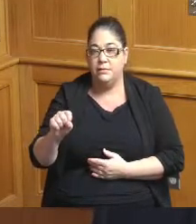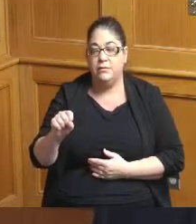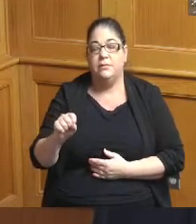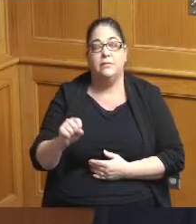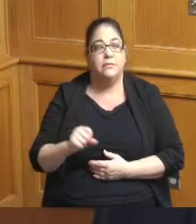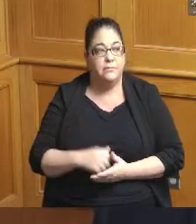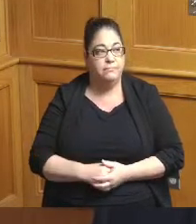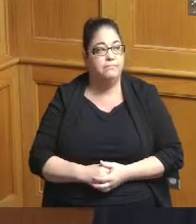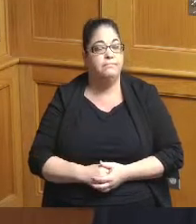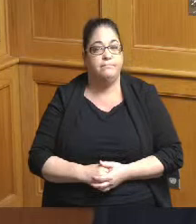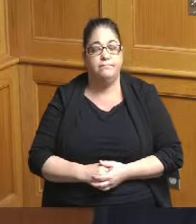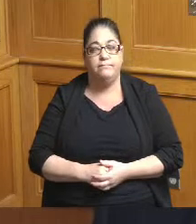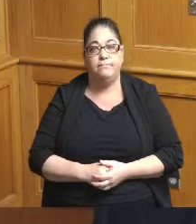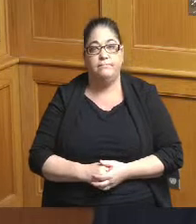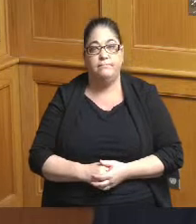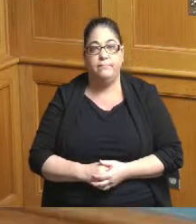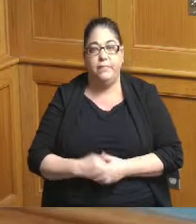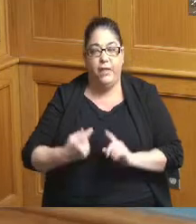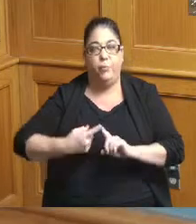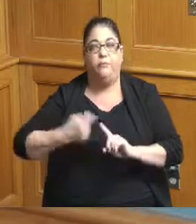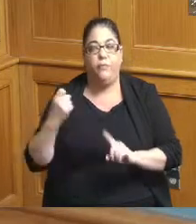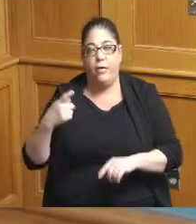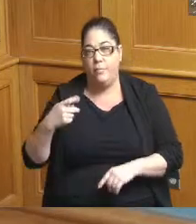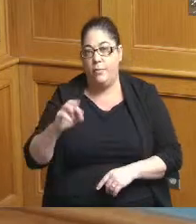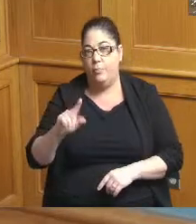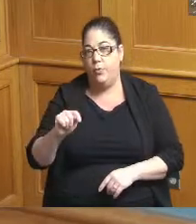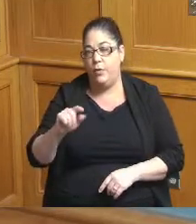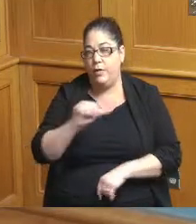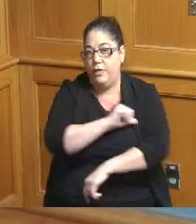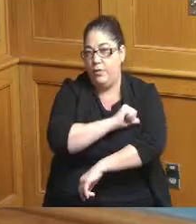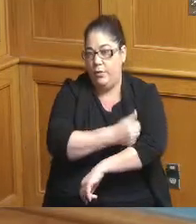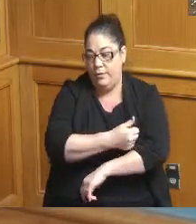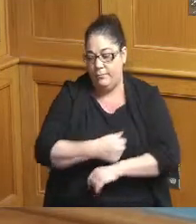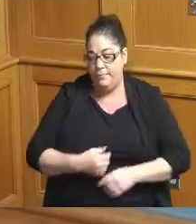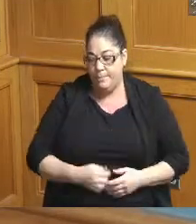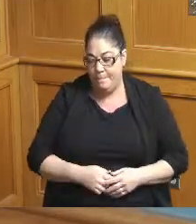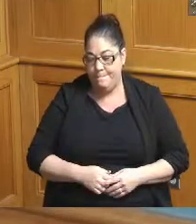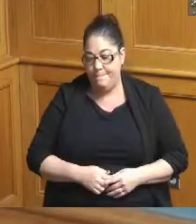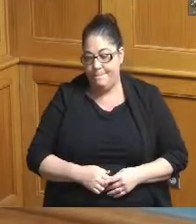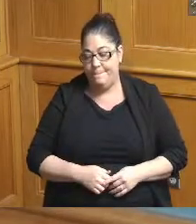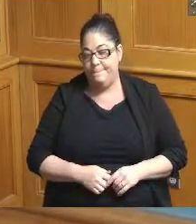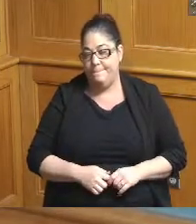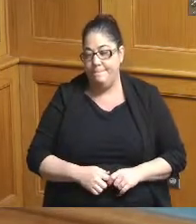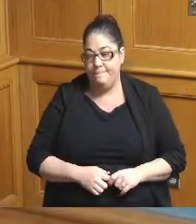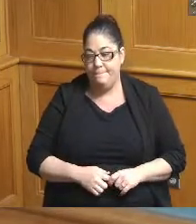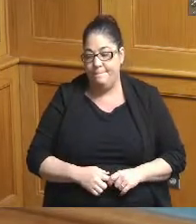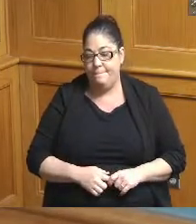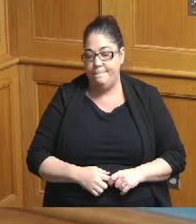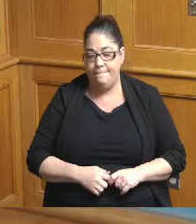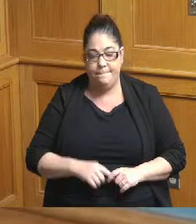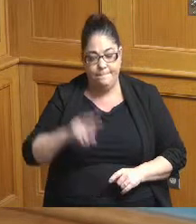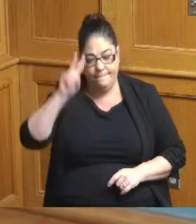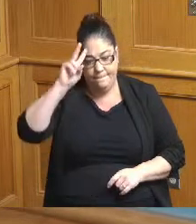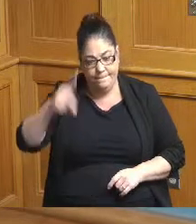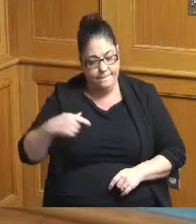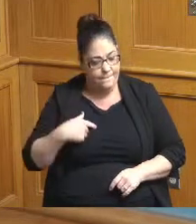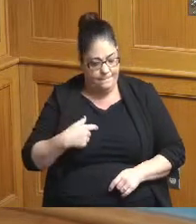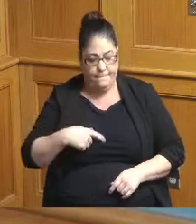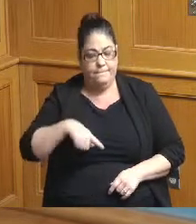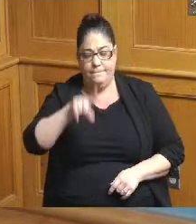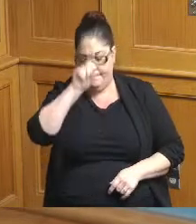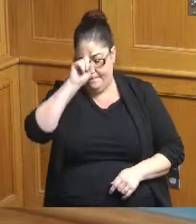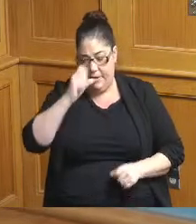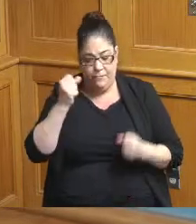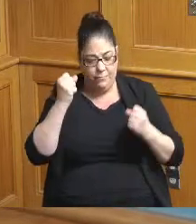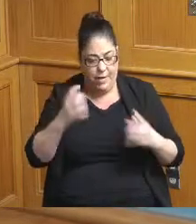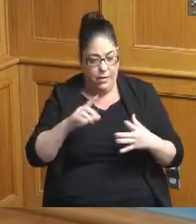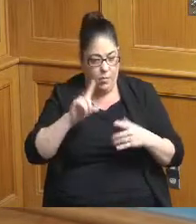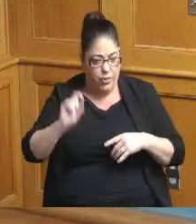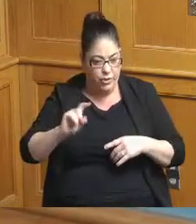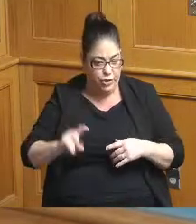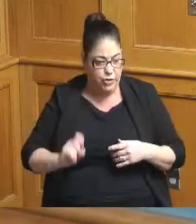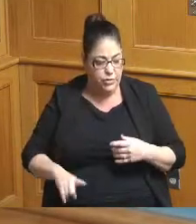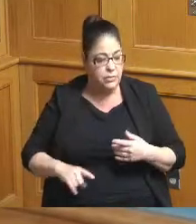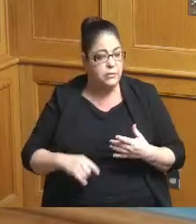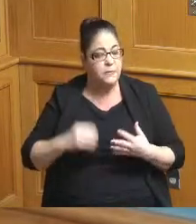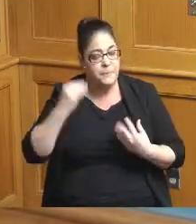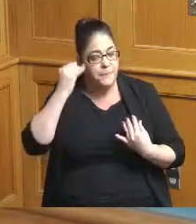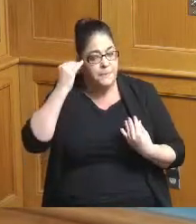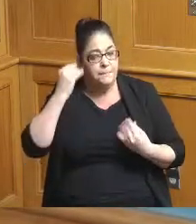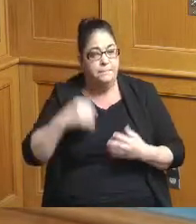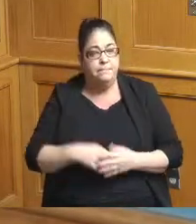gotcha well yeah I'm I'm I don't really I've got lots of questions and I understand we definitely